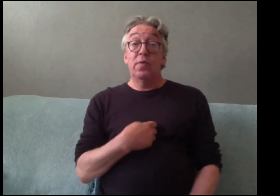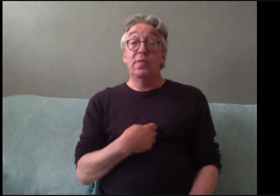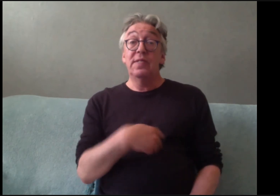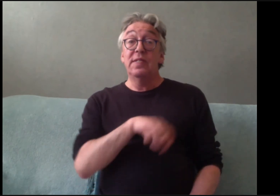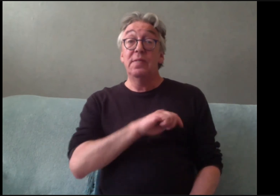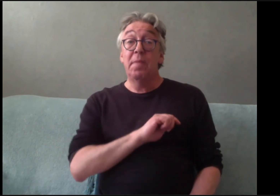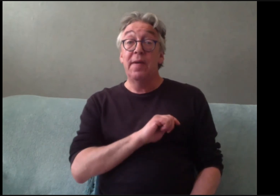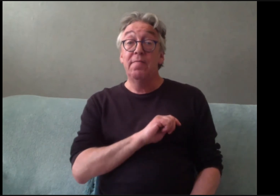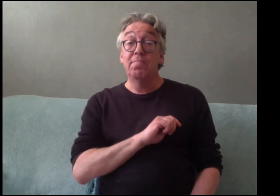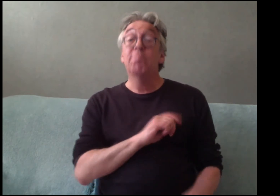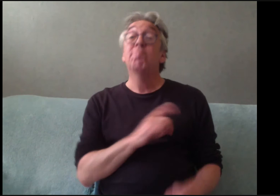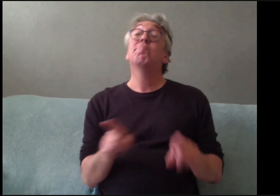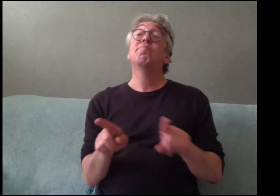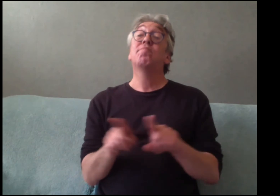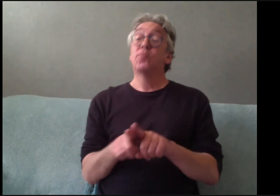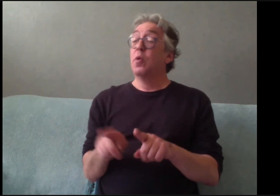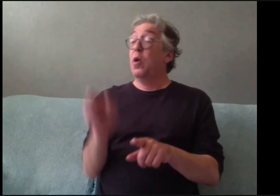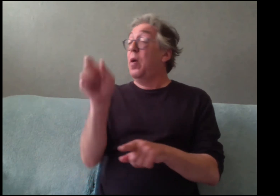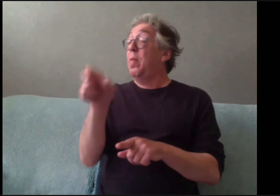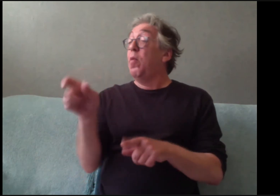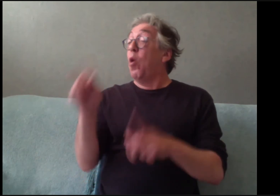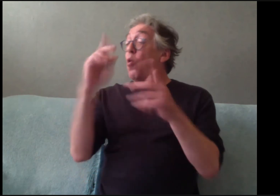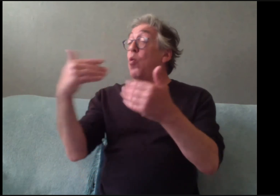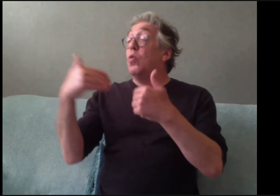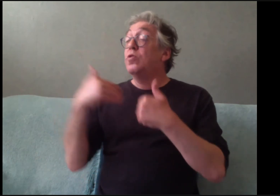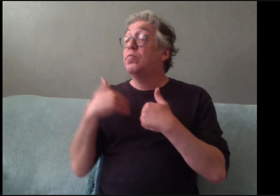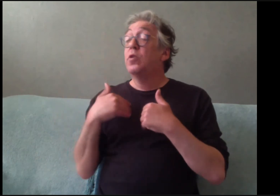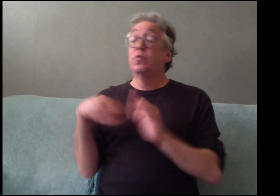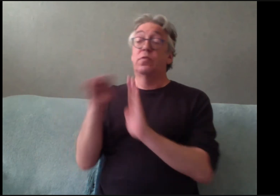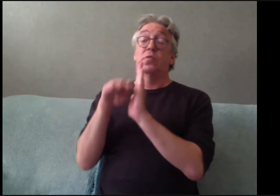Of course it has been adopted following strong advocacy efforts